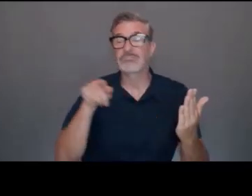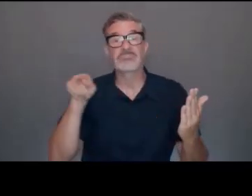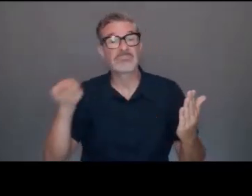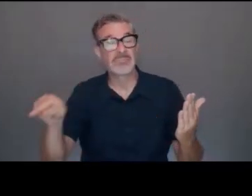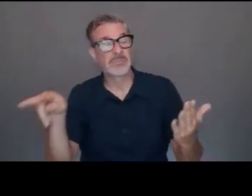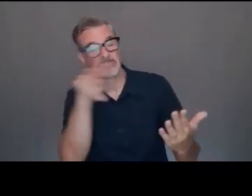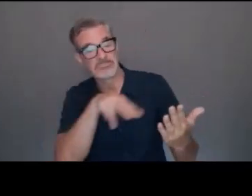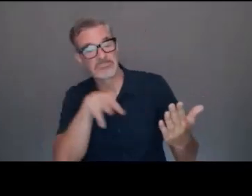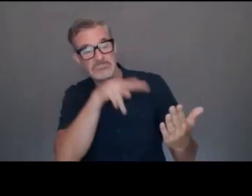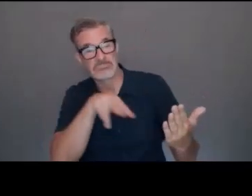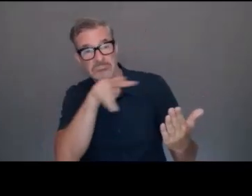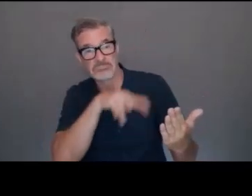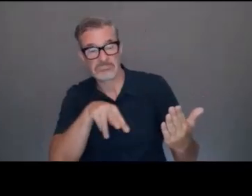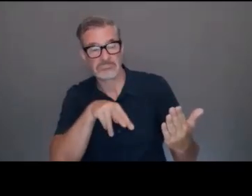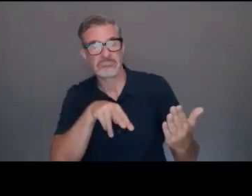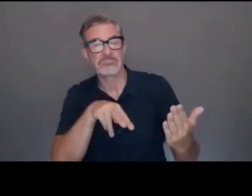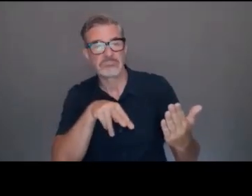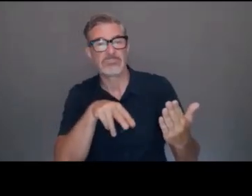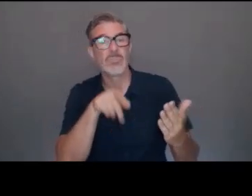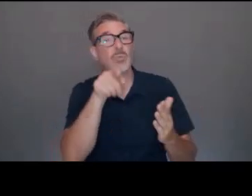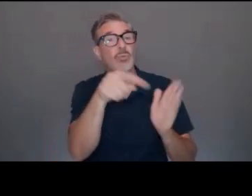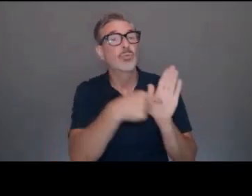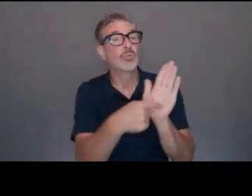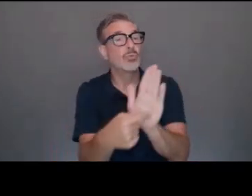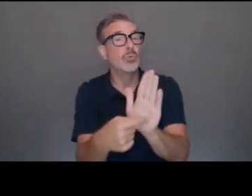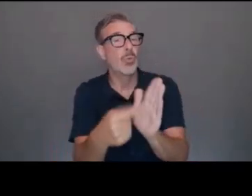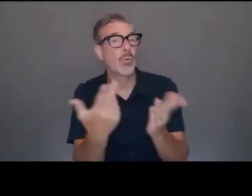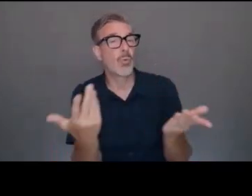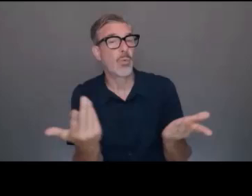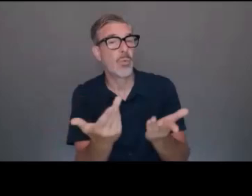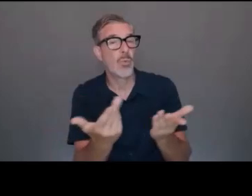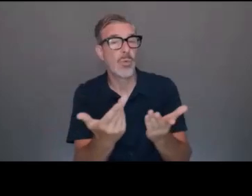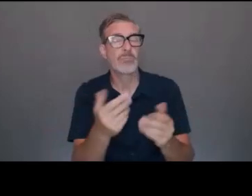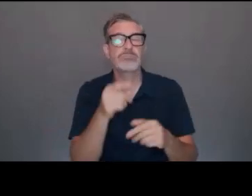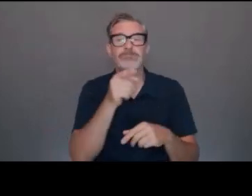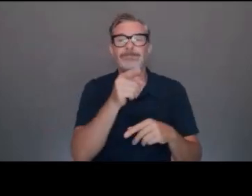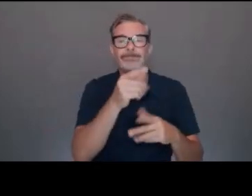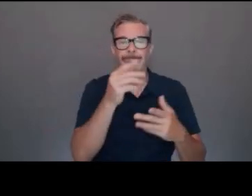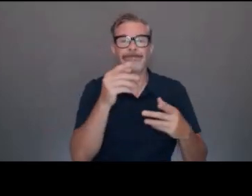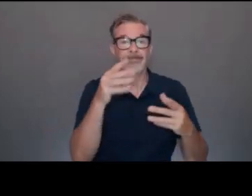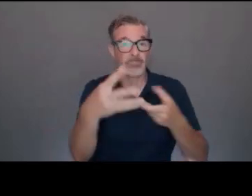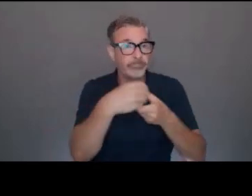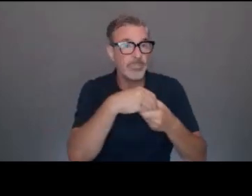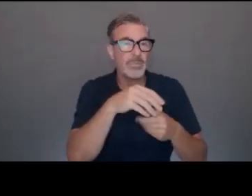either by demonstrating proper attention is paid to First Nations, Inuit or Métis